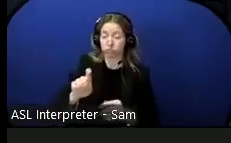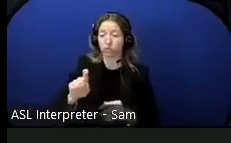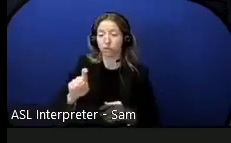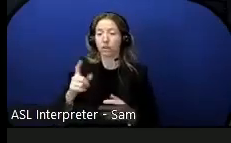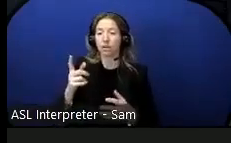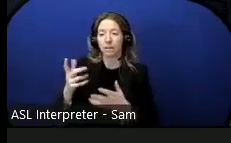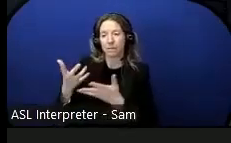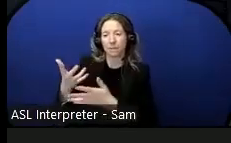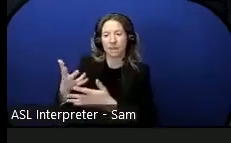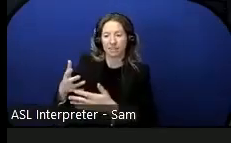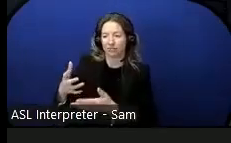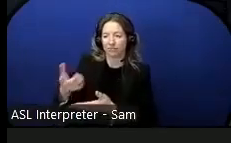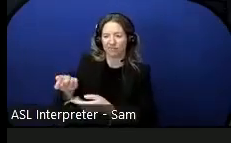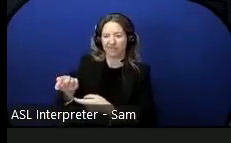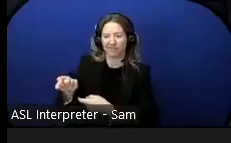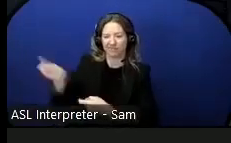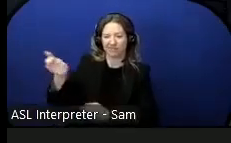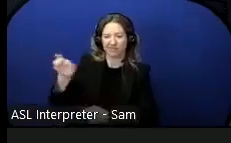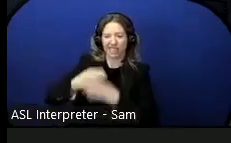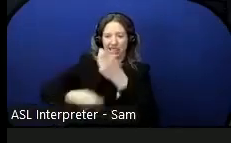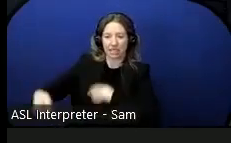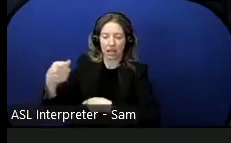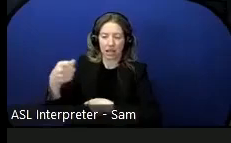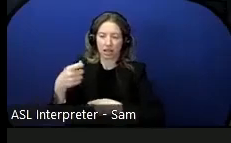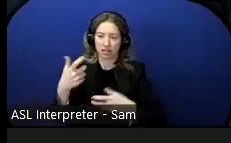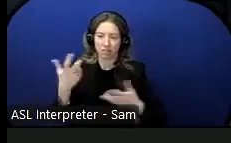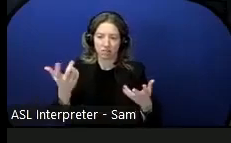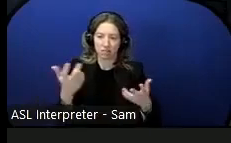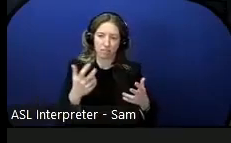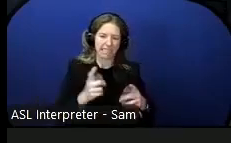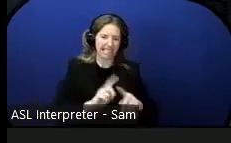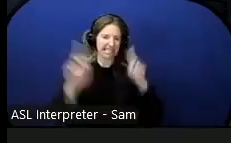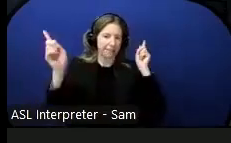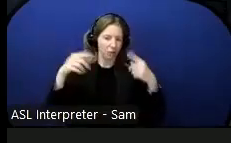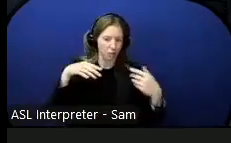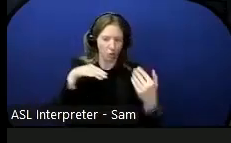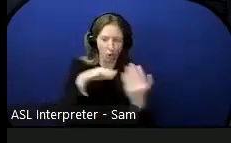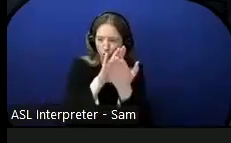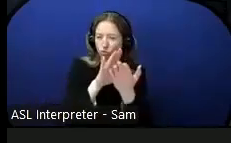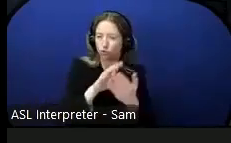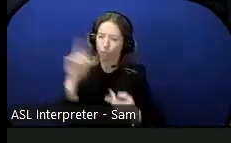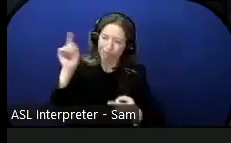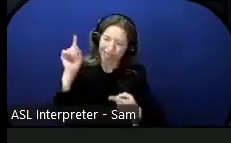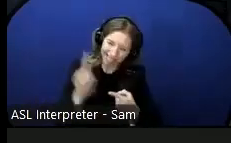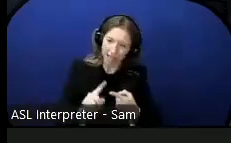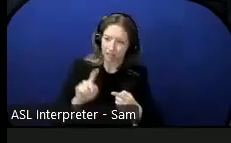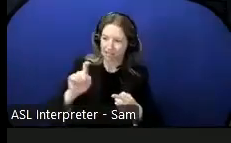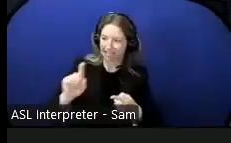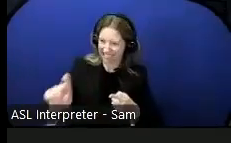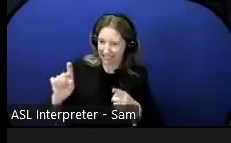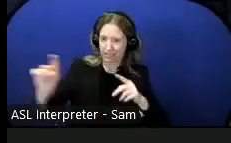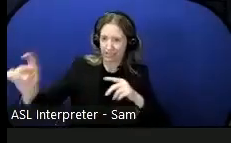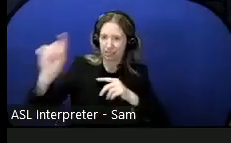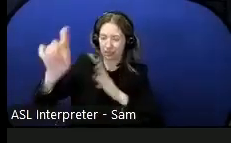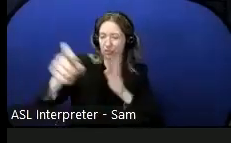or do a bunch of control using keys is always going to be better. A good recommendation we make